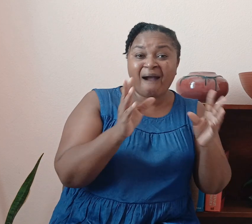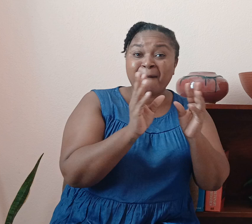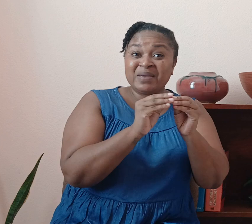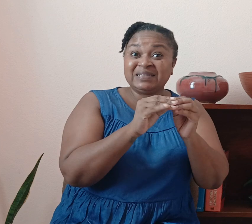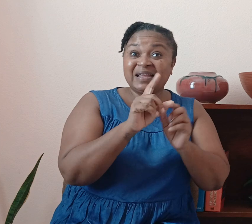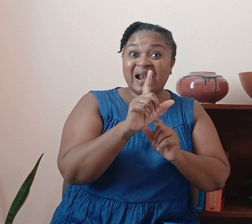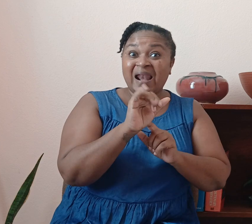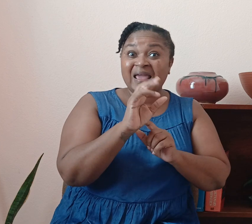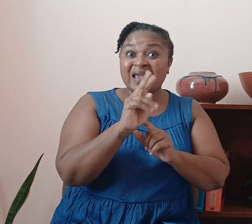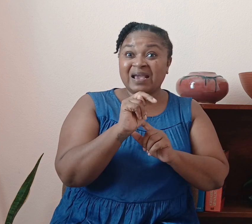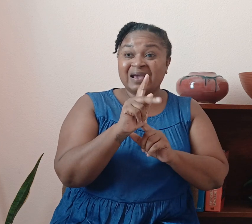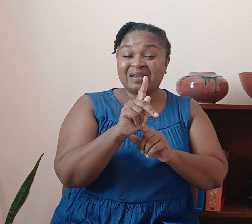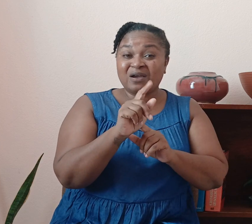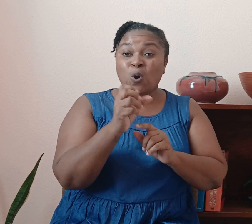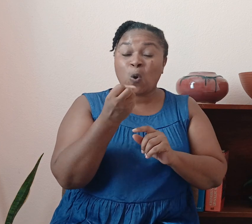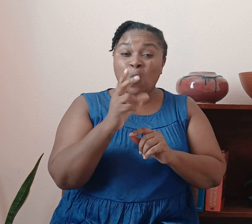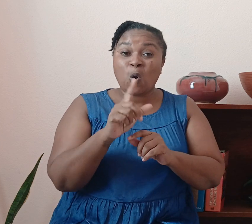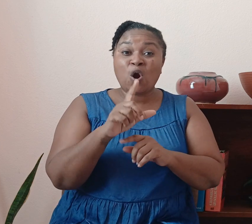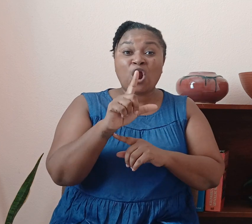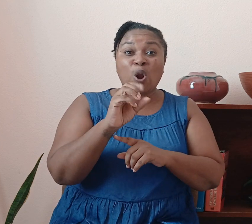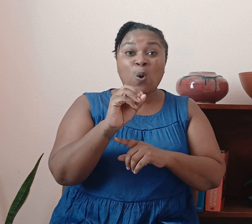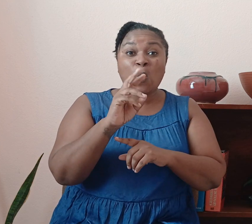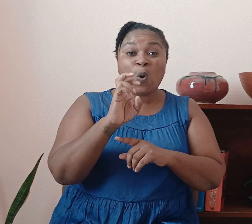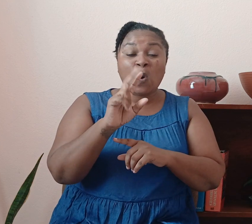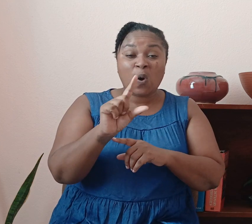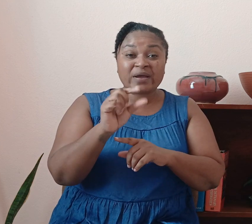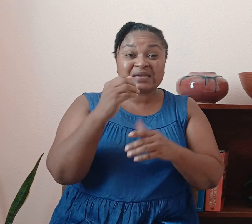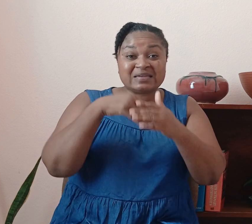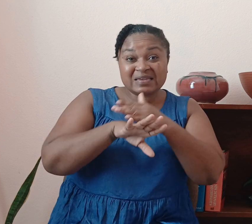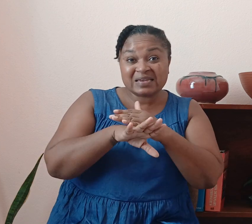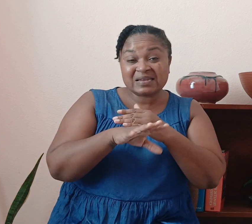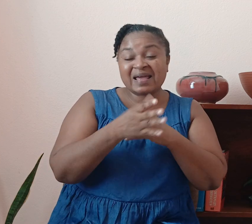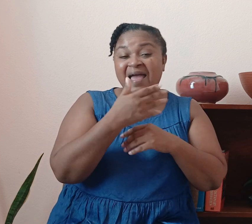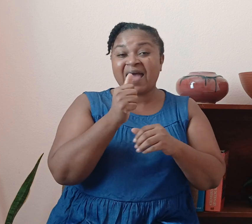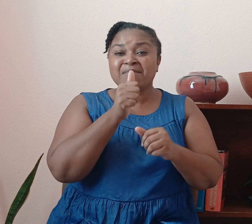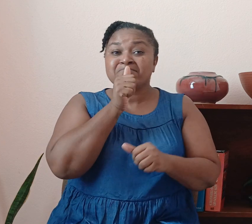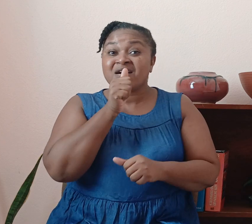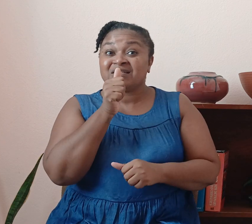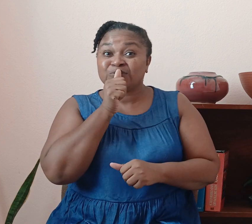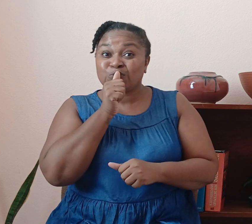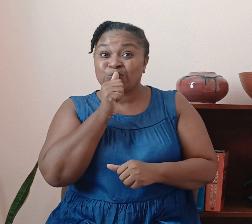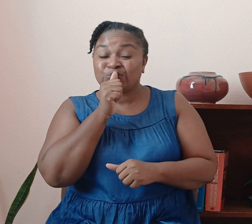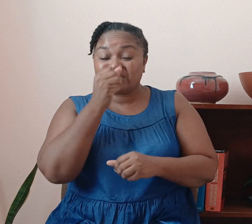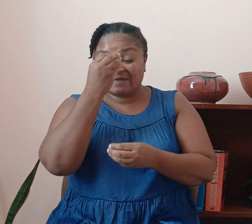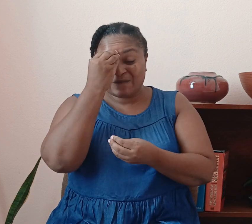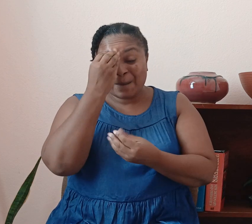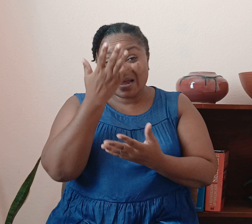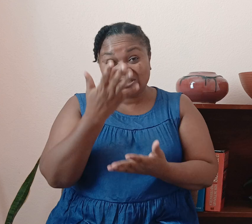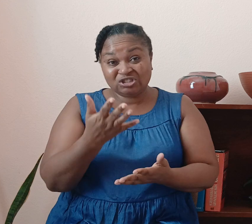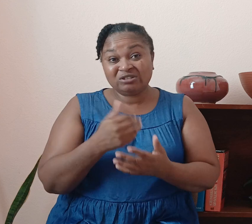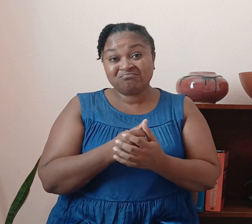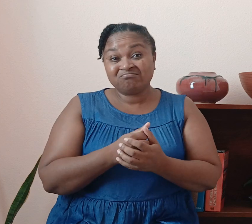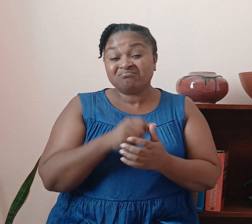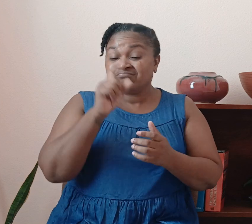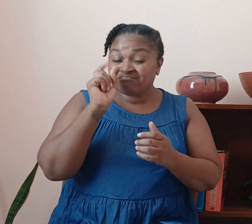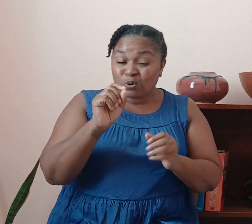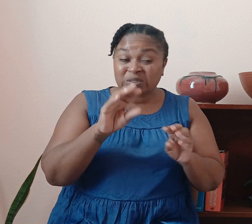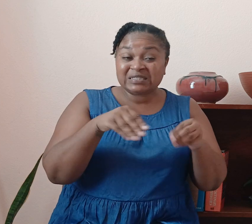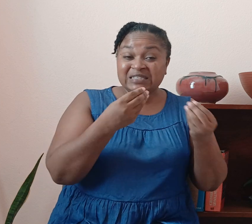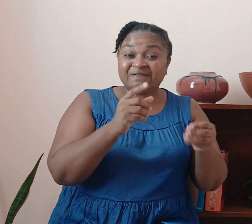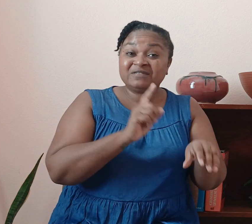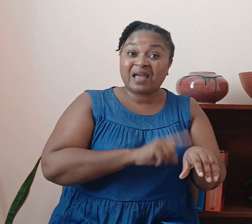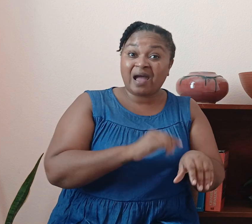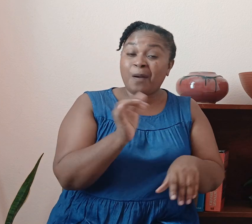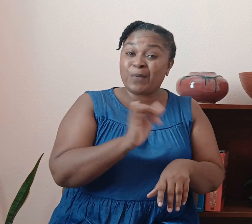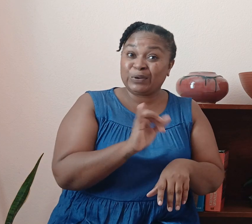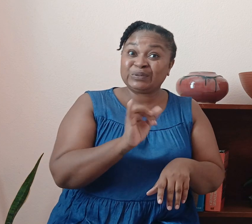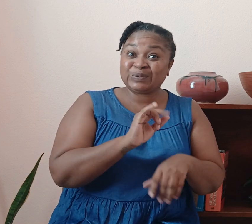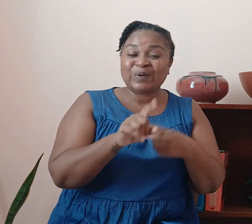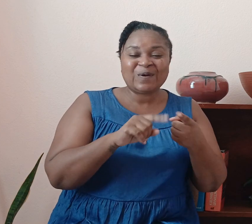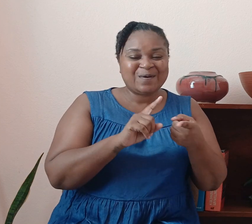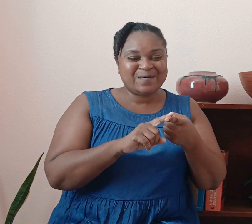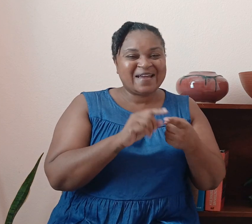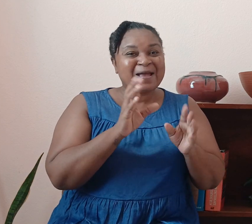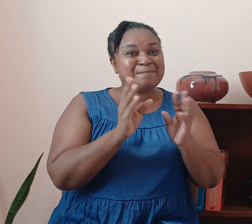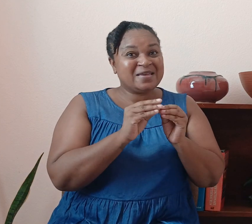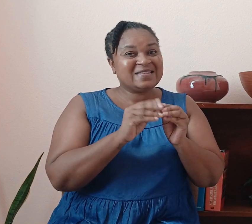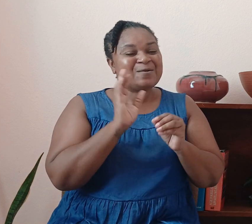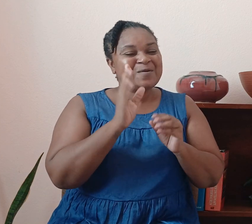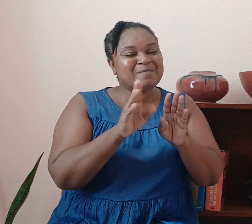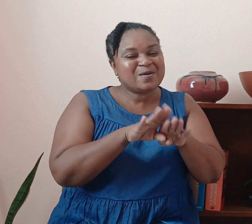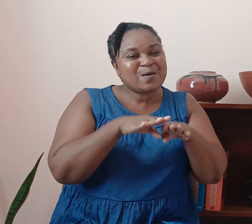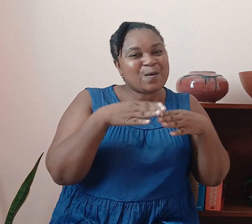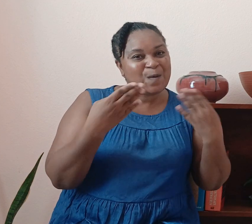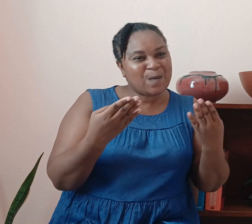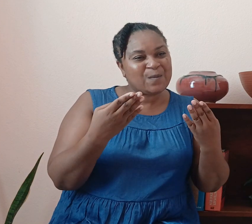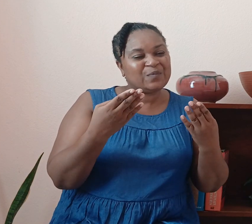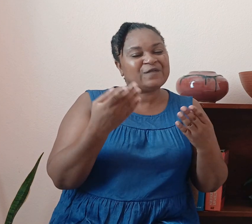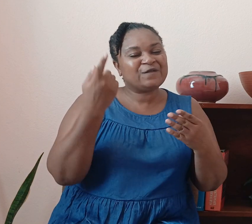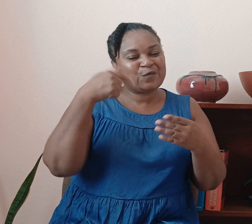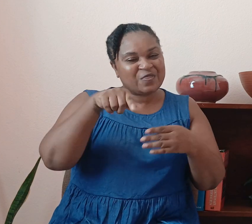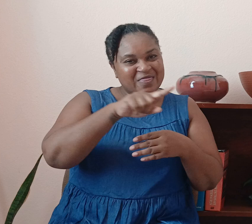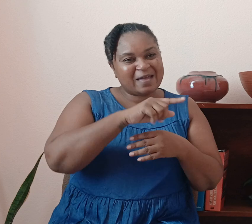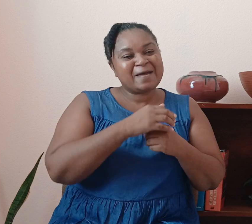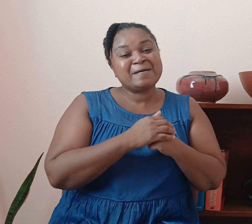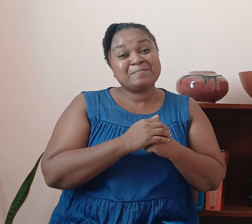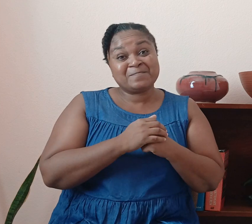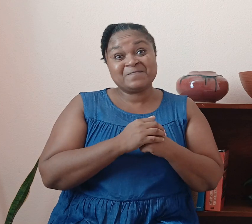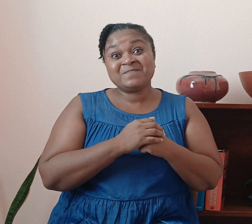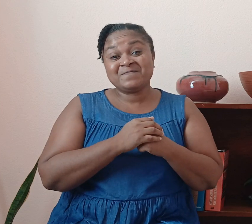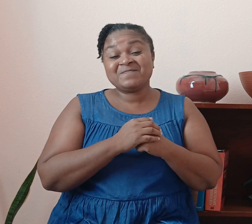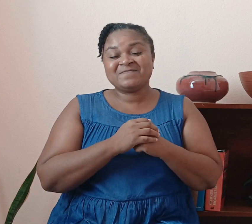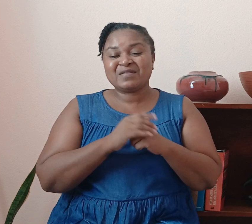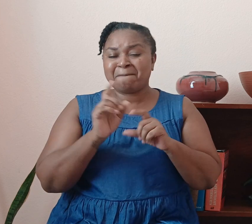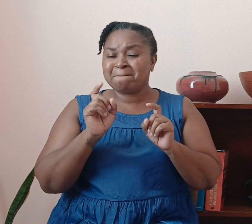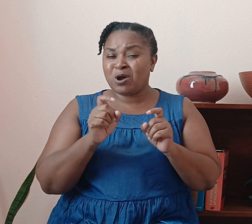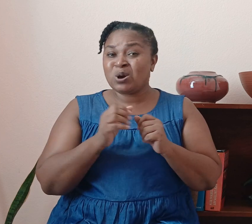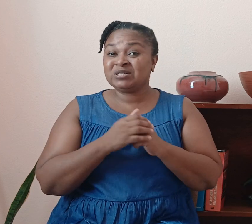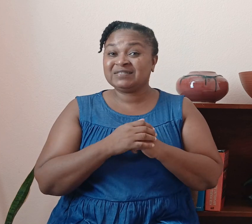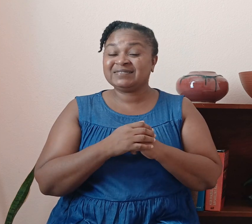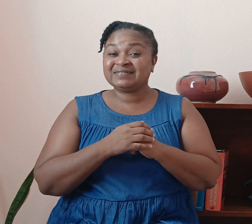login and passcode information and the time when the meeting will be open to them.